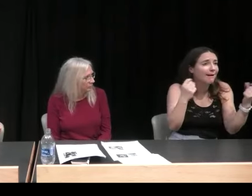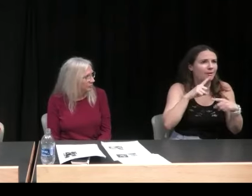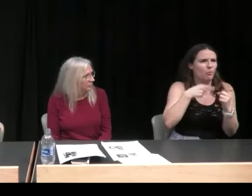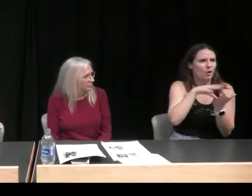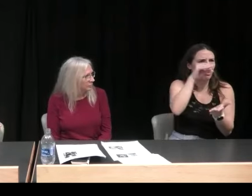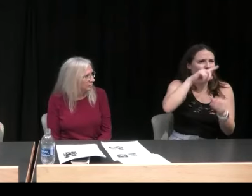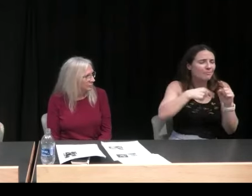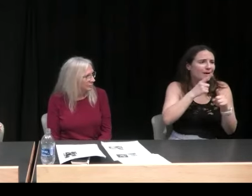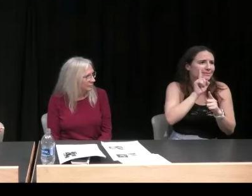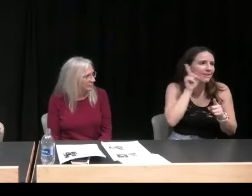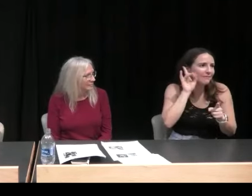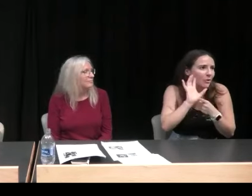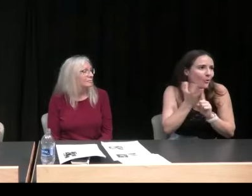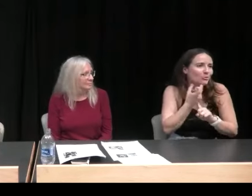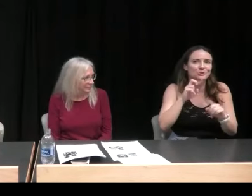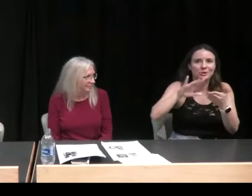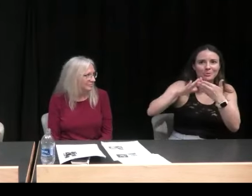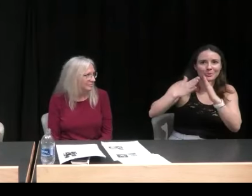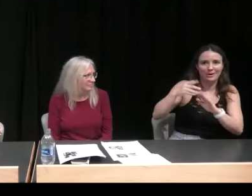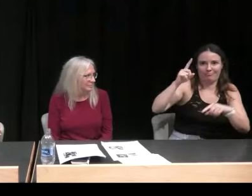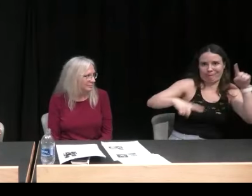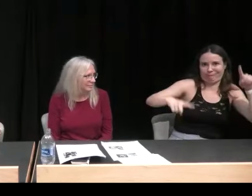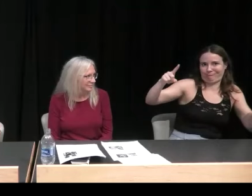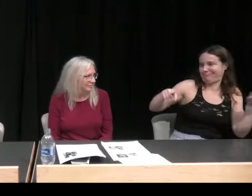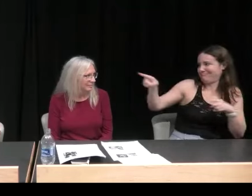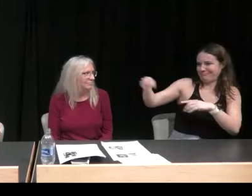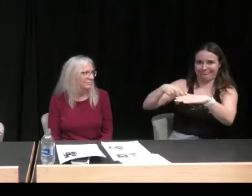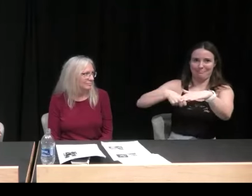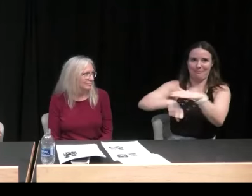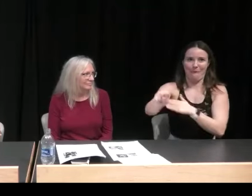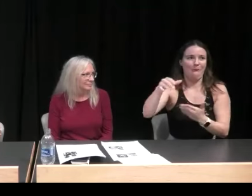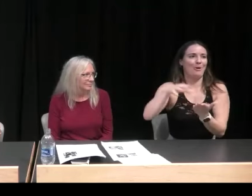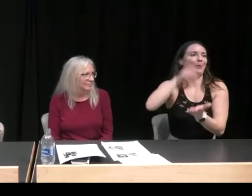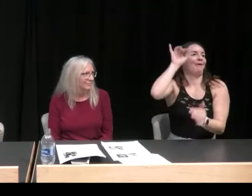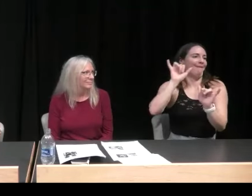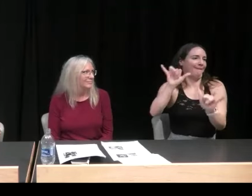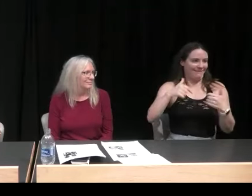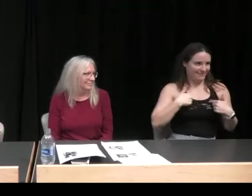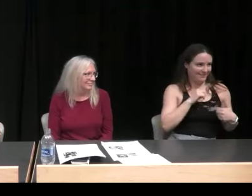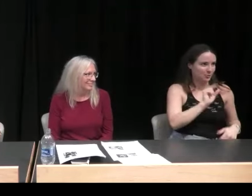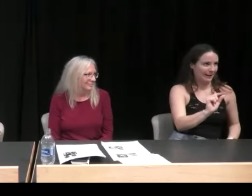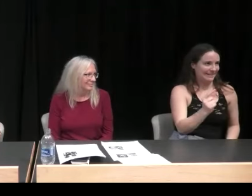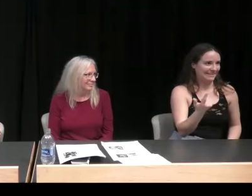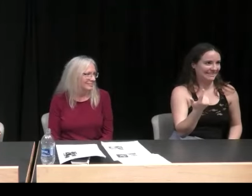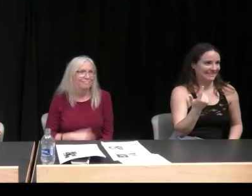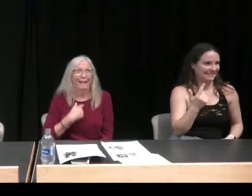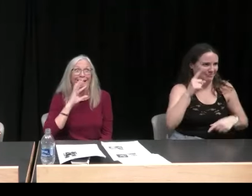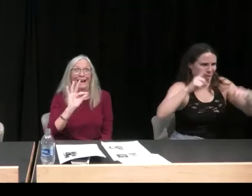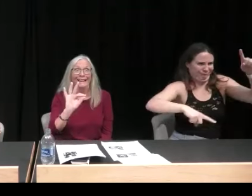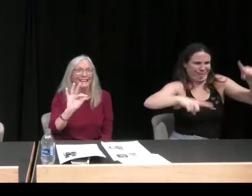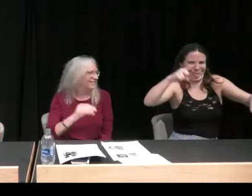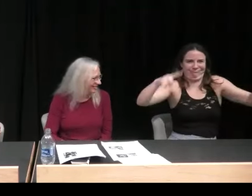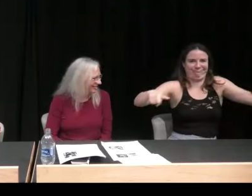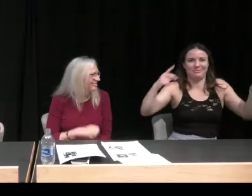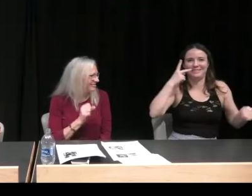important yeah it totally varies when people learn sign language Donna learned sign language